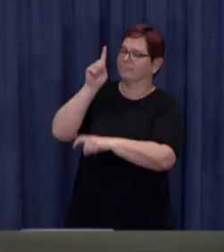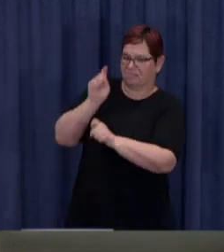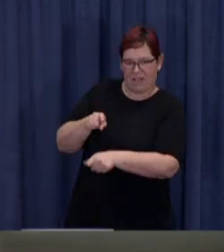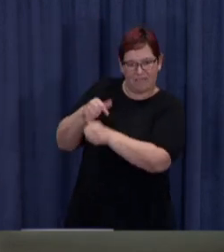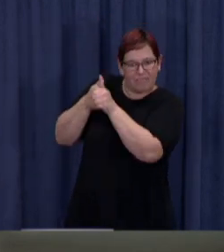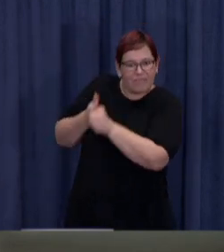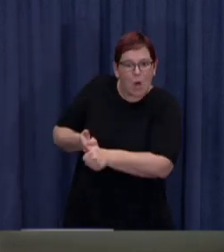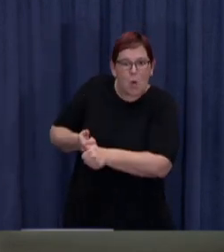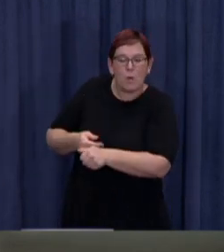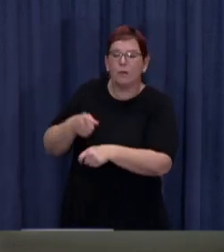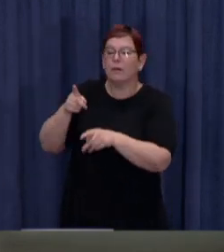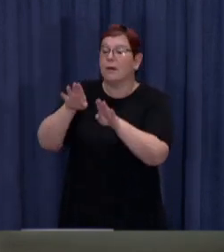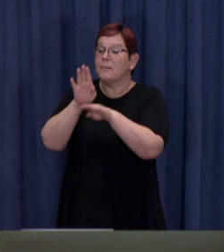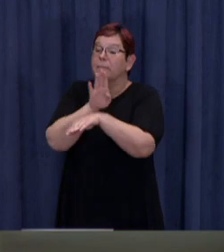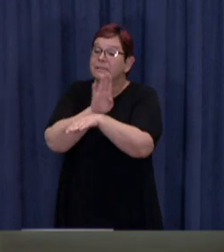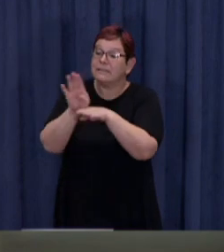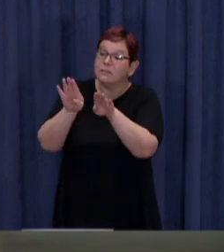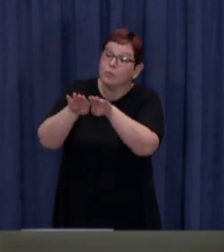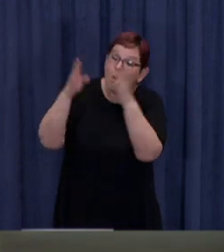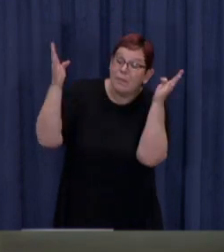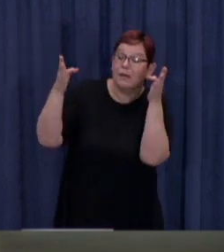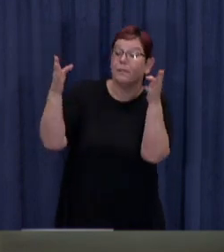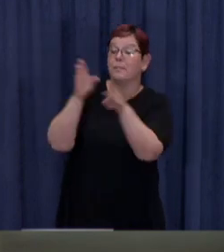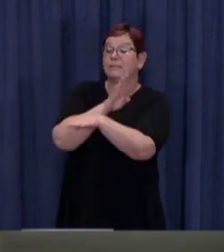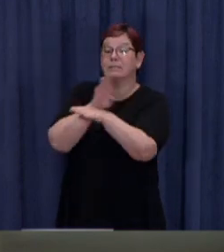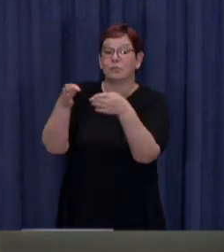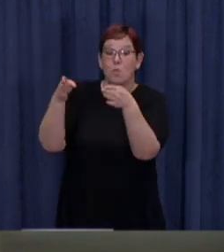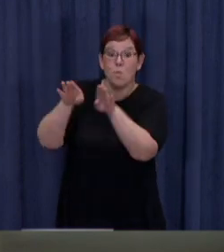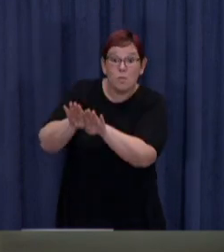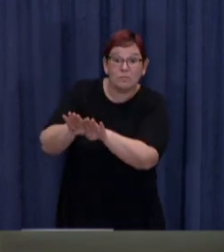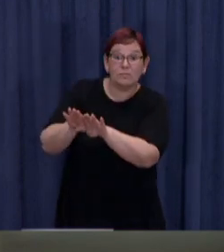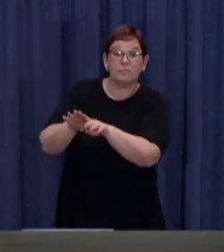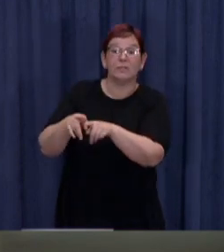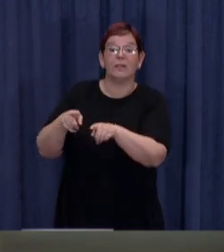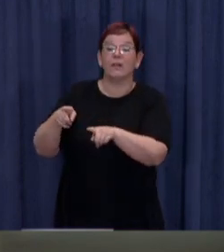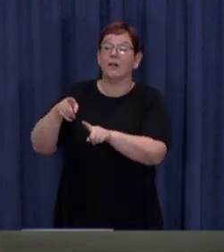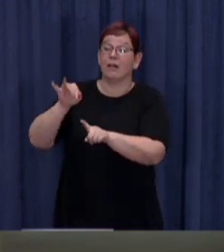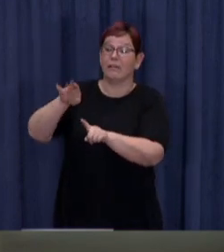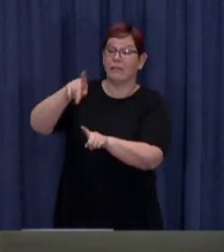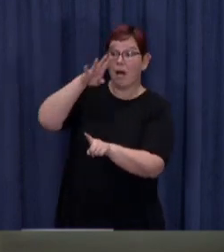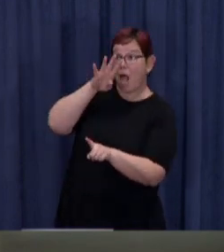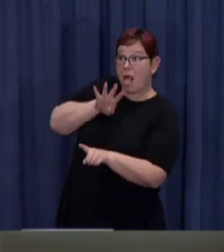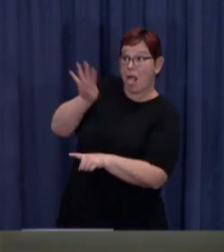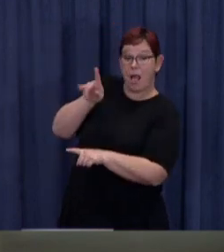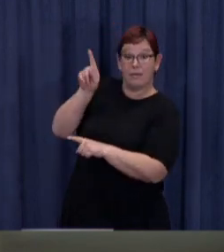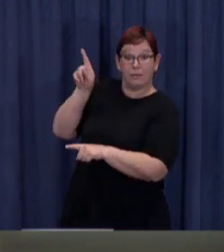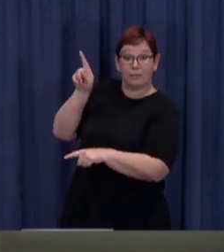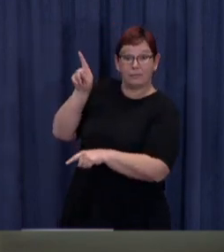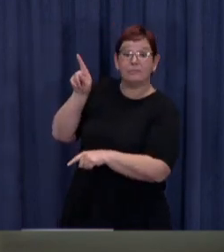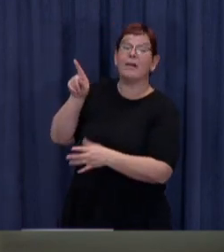find it will end up being the police although we are exploring the possibility of Licensing staff being allowed to do that as well because the